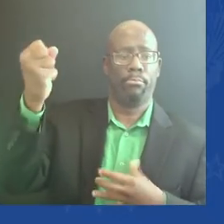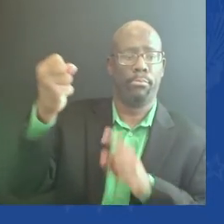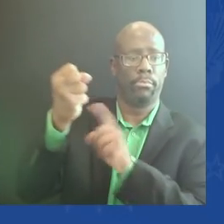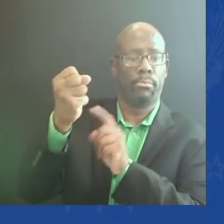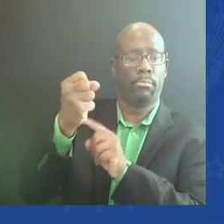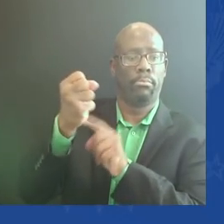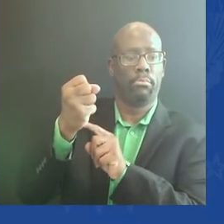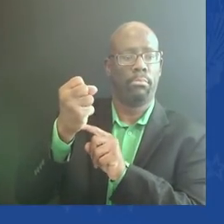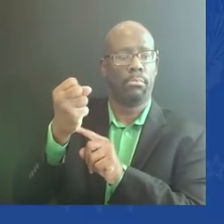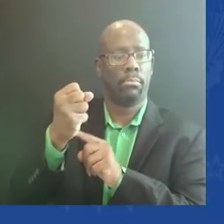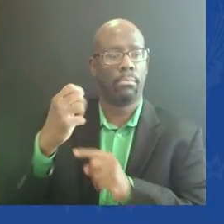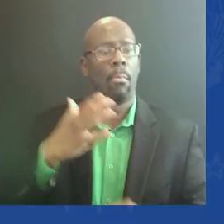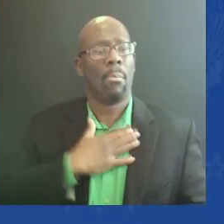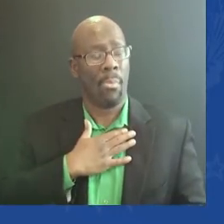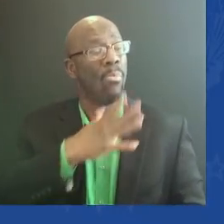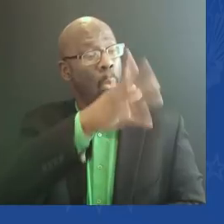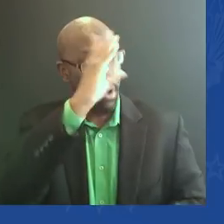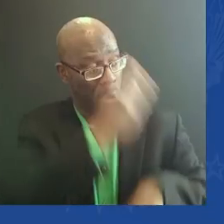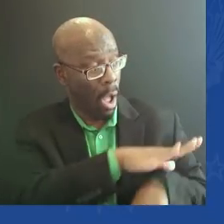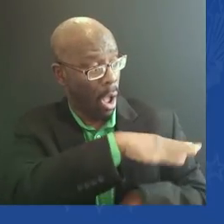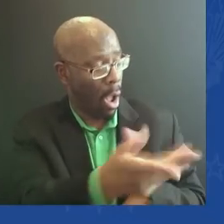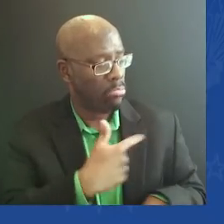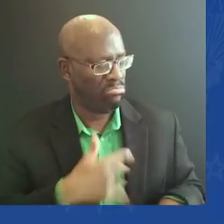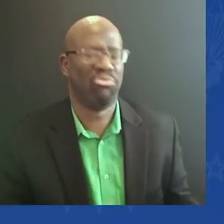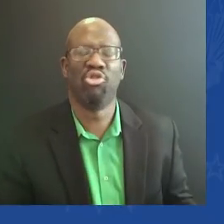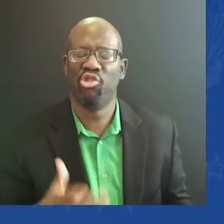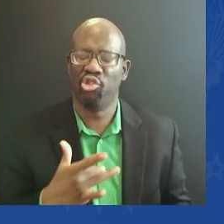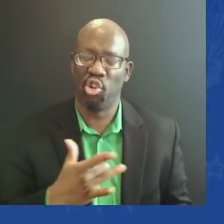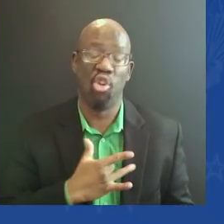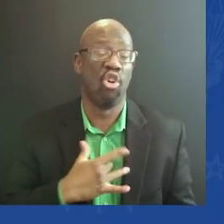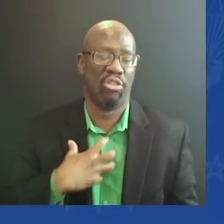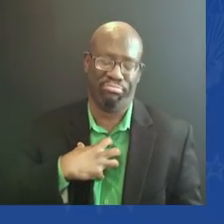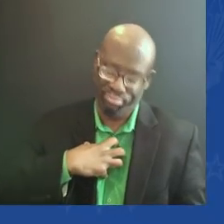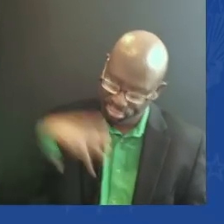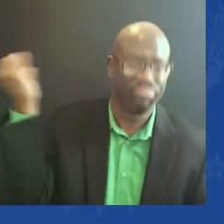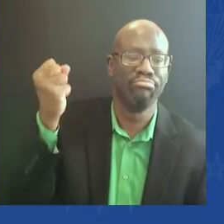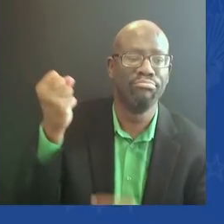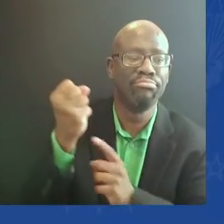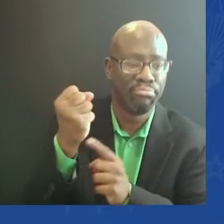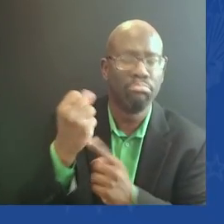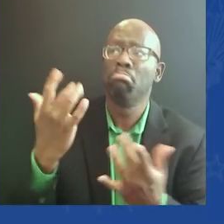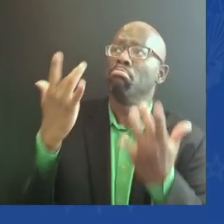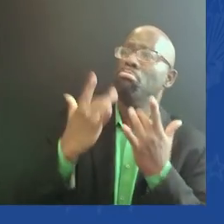And I -- my family will never forget -- my extended family.